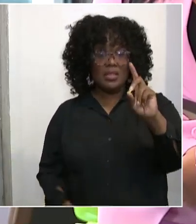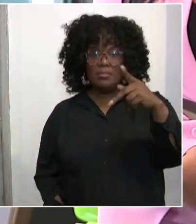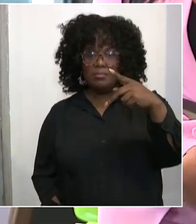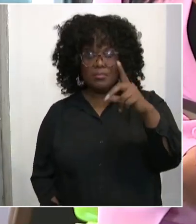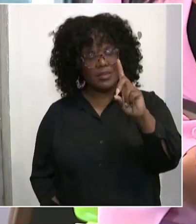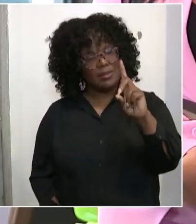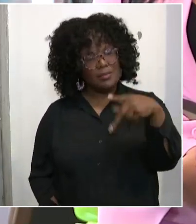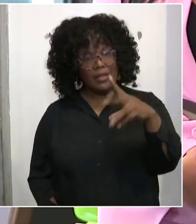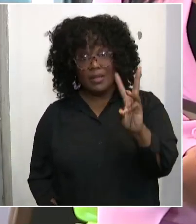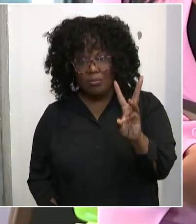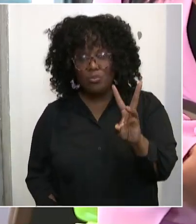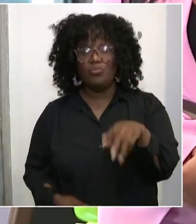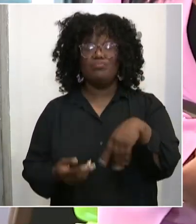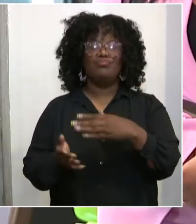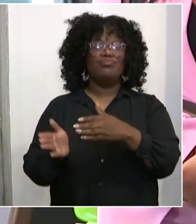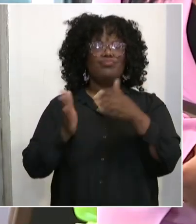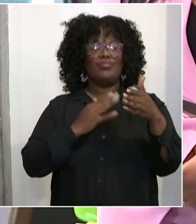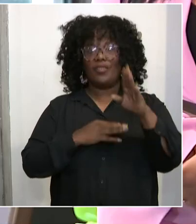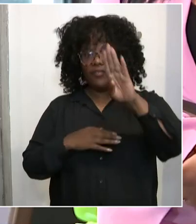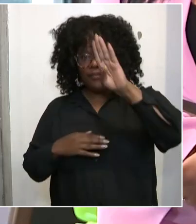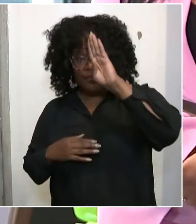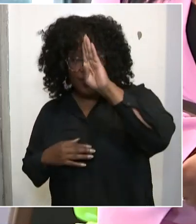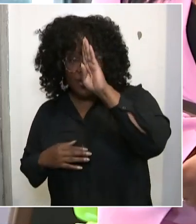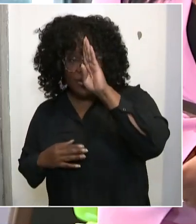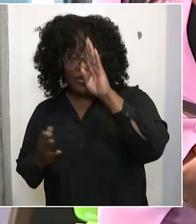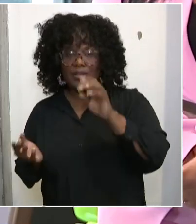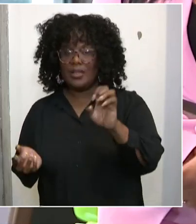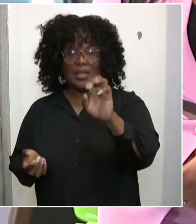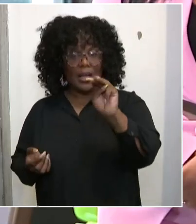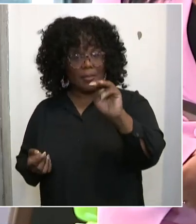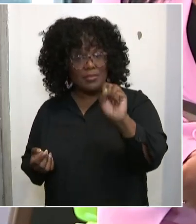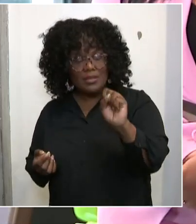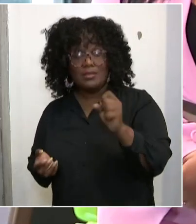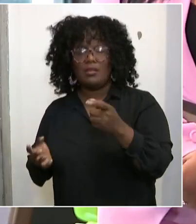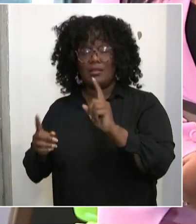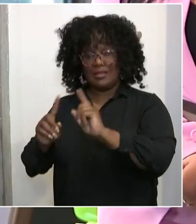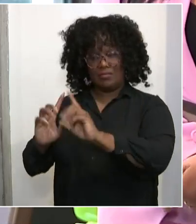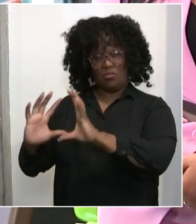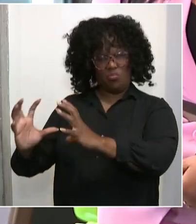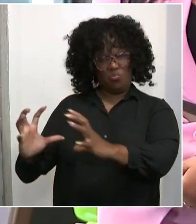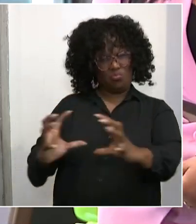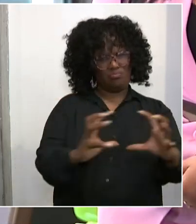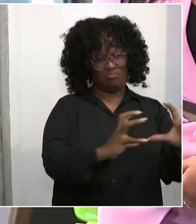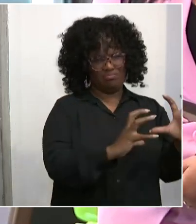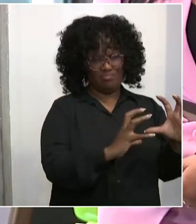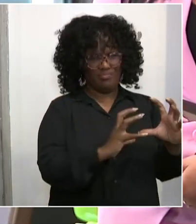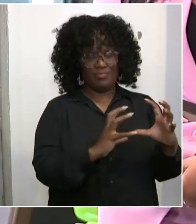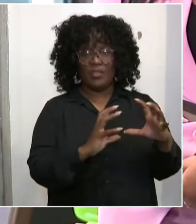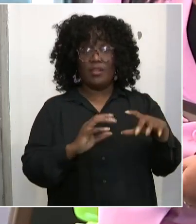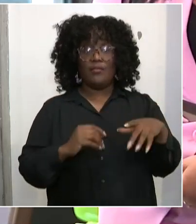you heard between now and our another large event, the 4th of July which we which we execute every year, um,